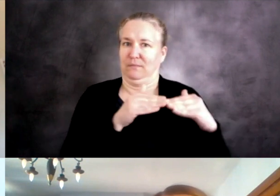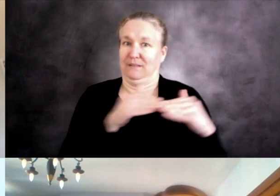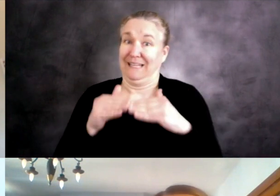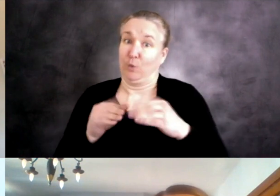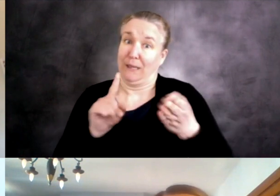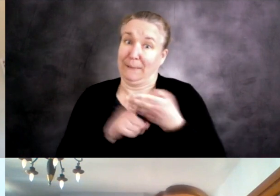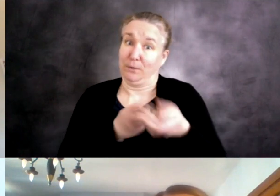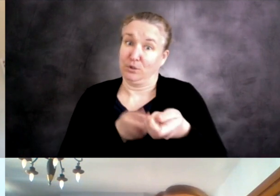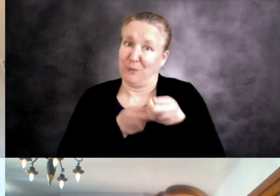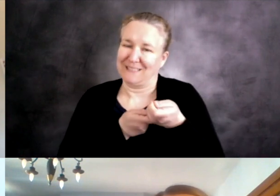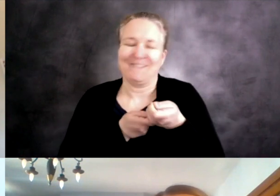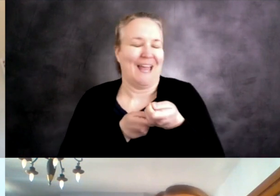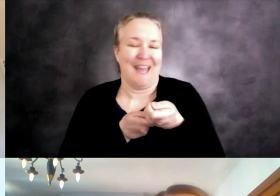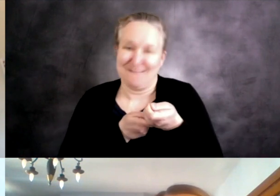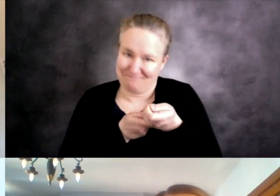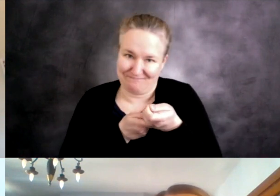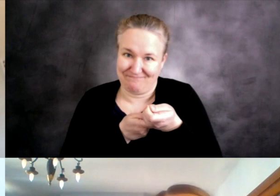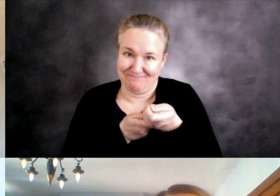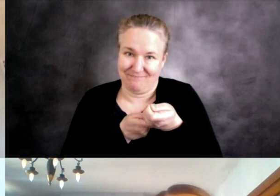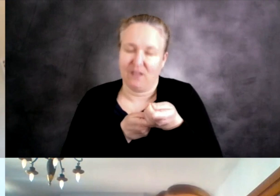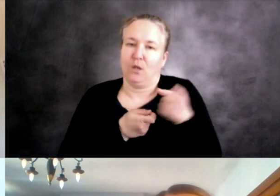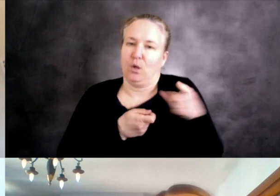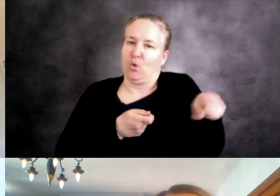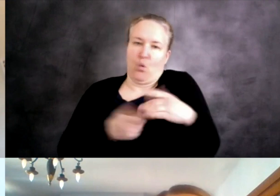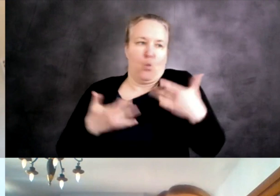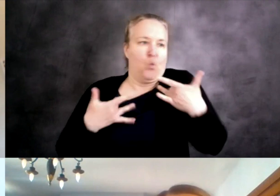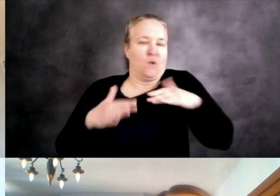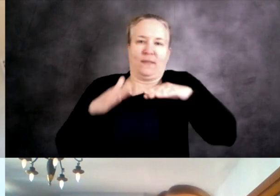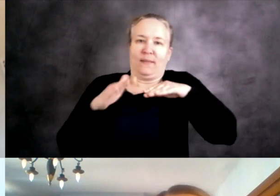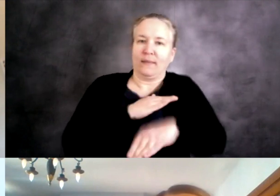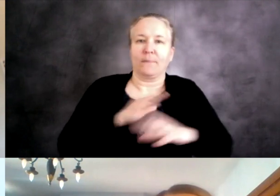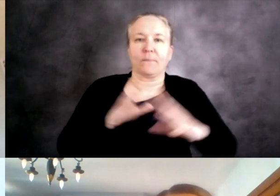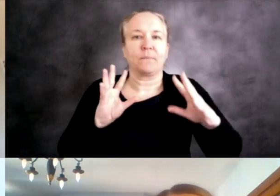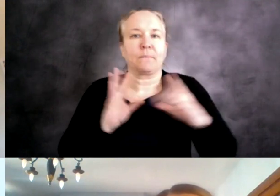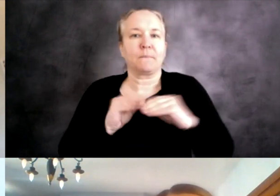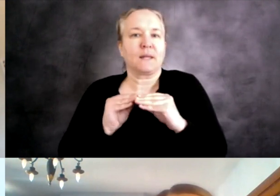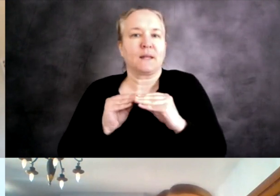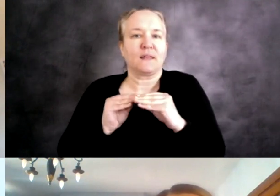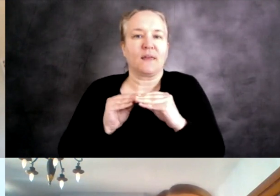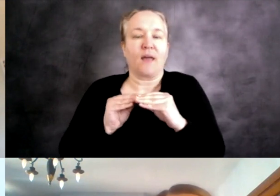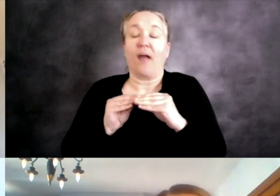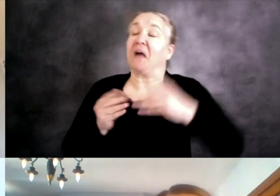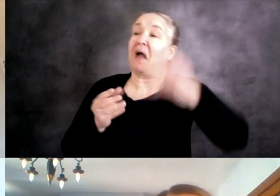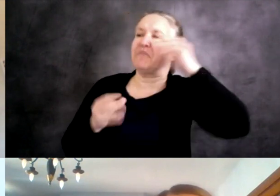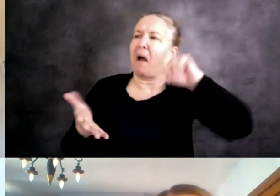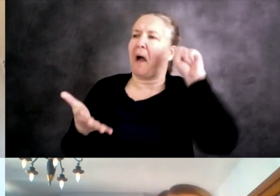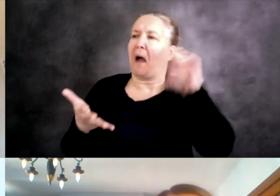last thing you want to do is go into a meeting and be incorrect about something that you are